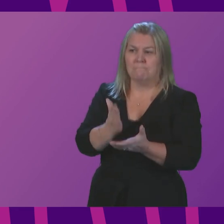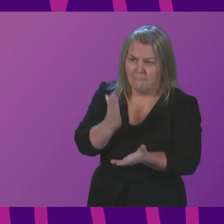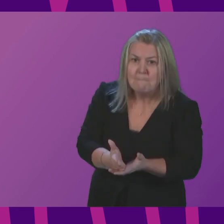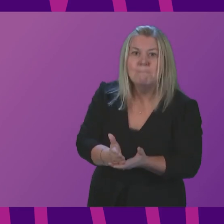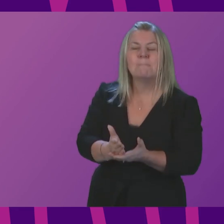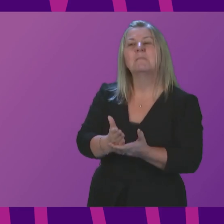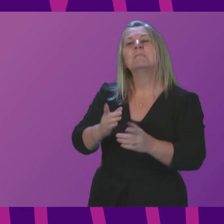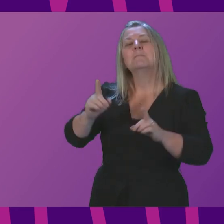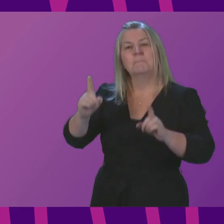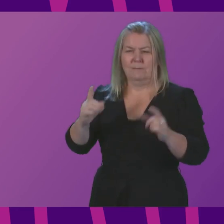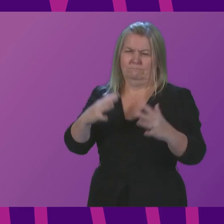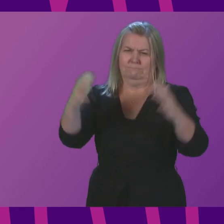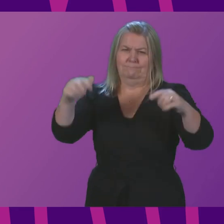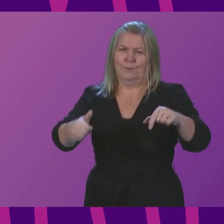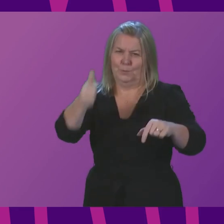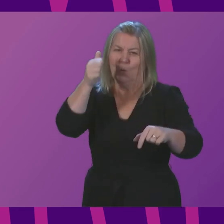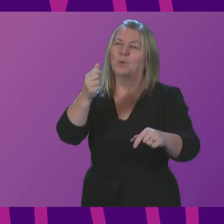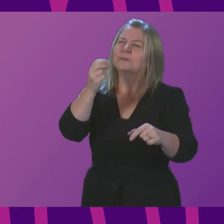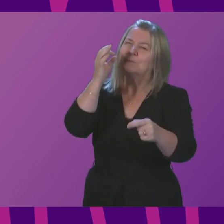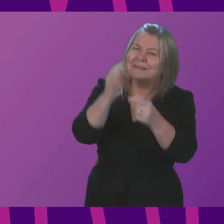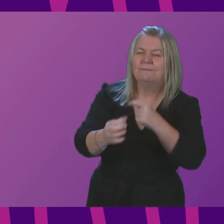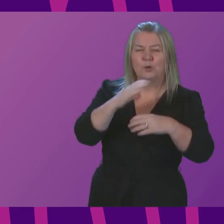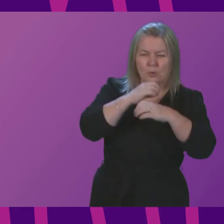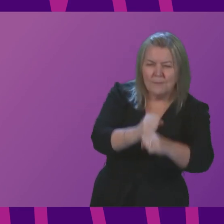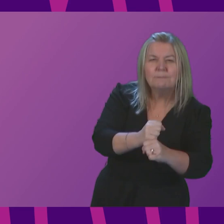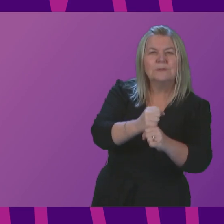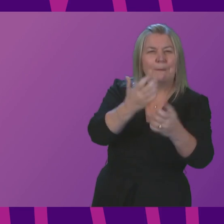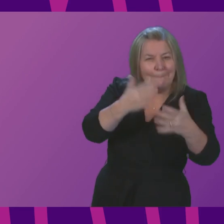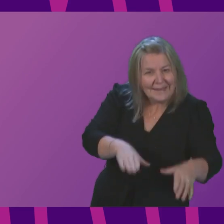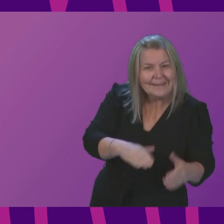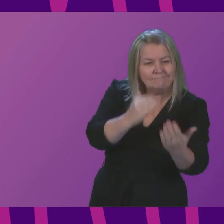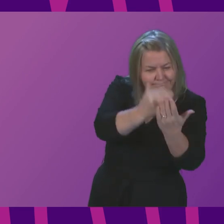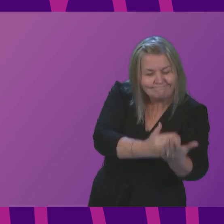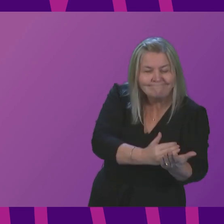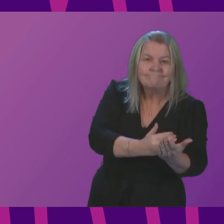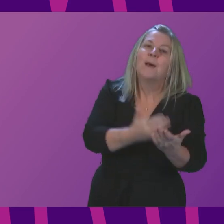knows that certain commitments and certain strands of work have unavoidably been affected